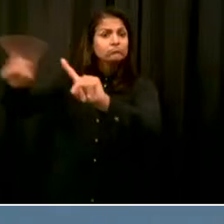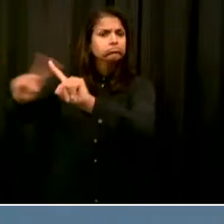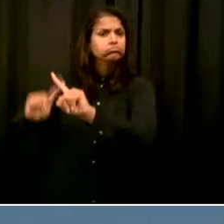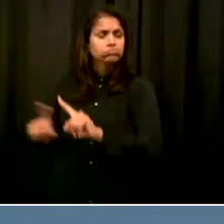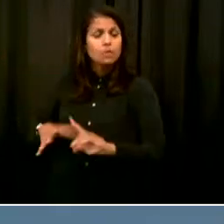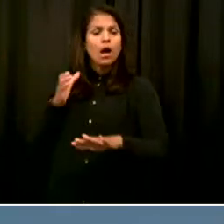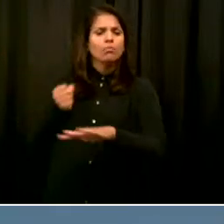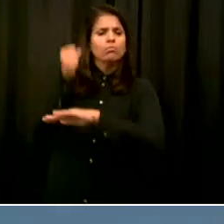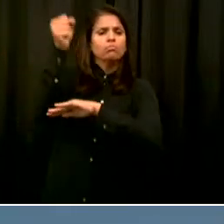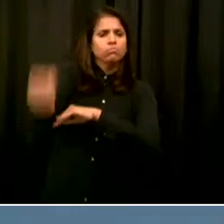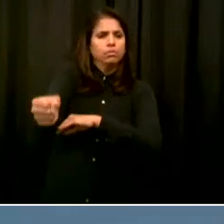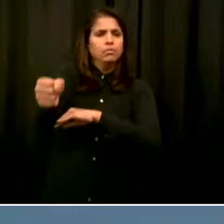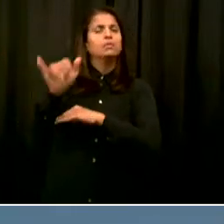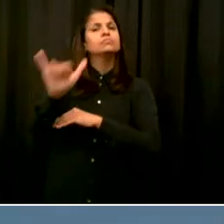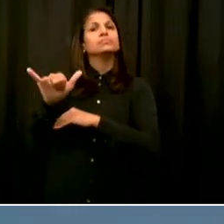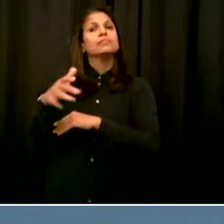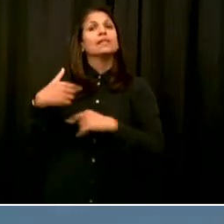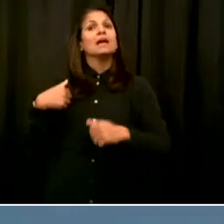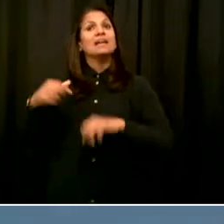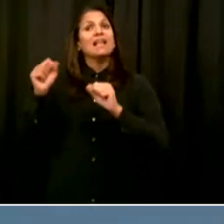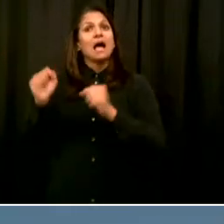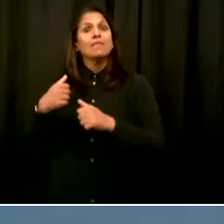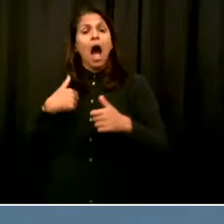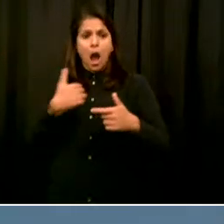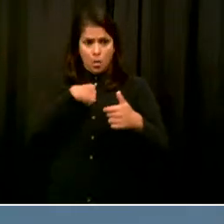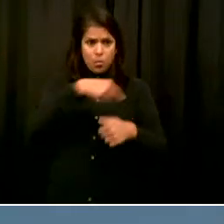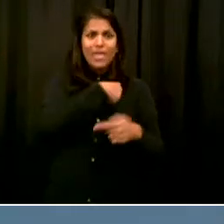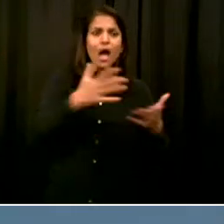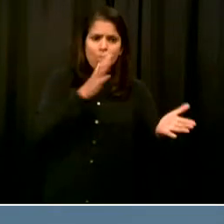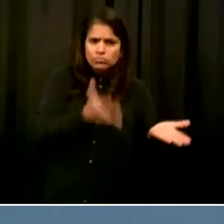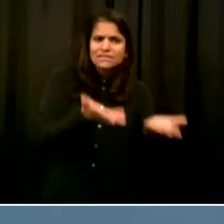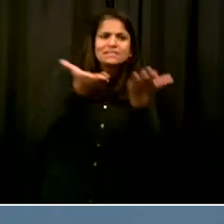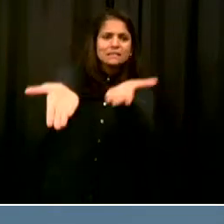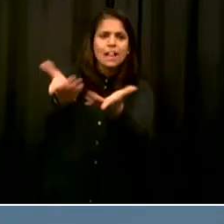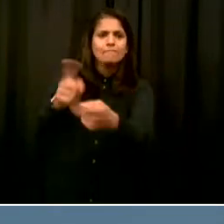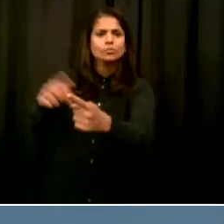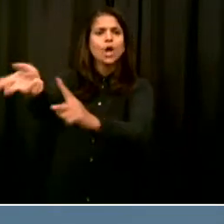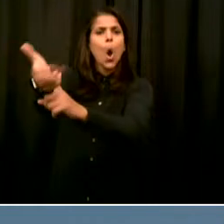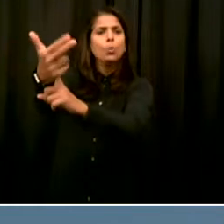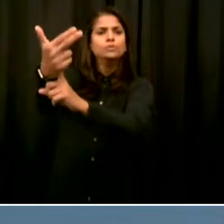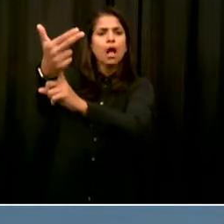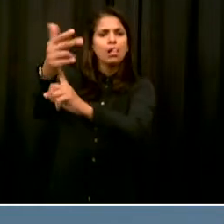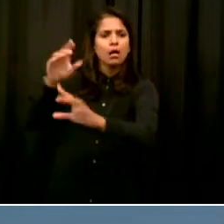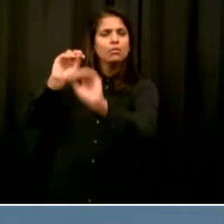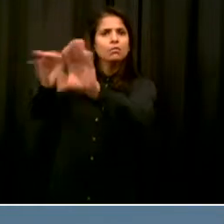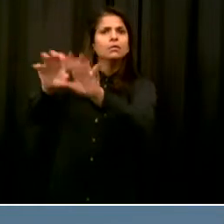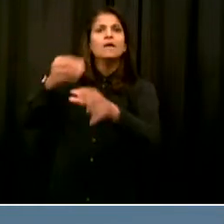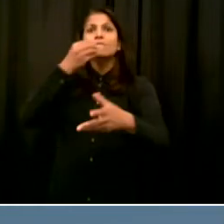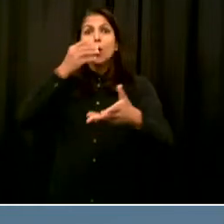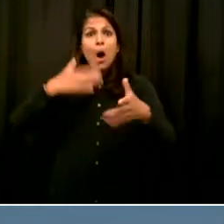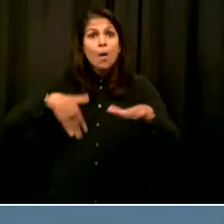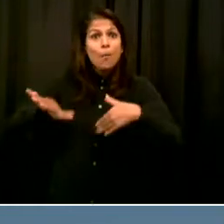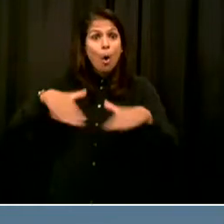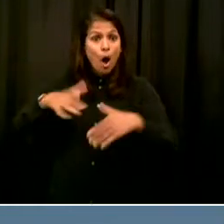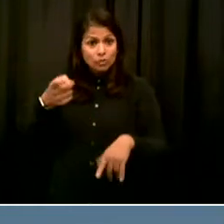AS POSSSIBLE TO KEEP YOU AND YOUR FAMII LYSAFE AND TO PREVEN YOU FROM GOING OUT AND POTENTIALLY INFECTING OTHER NEW